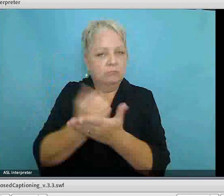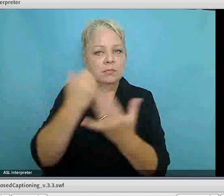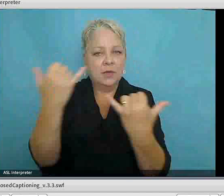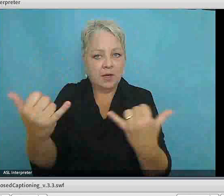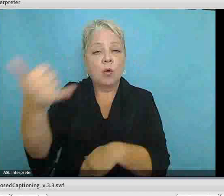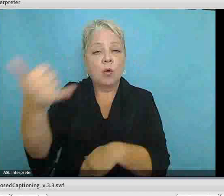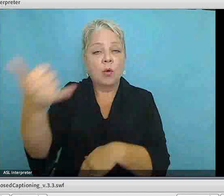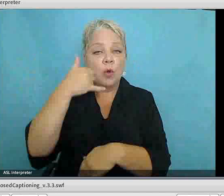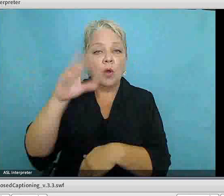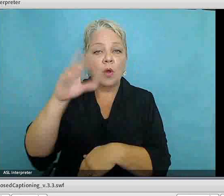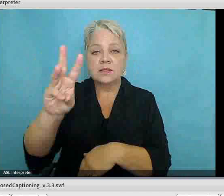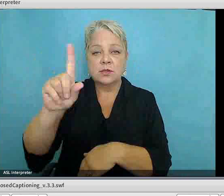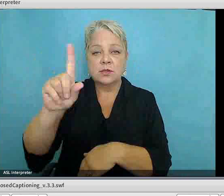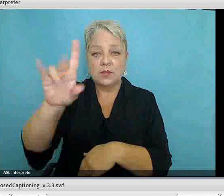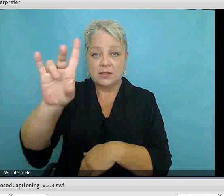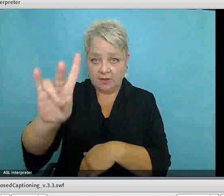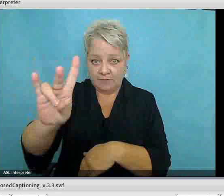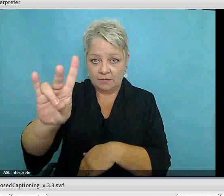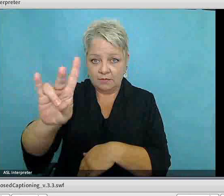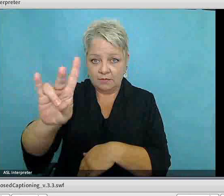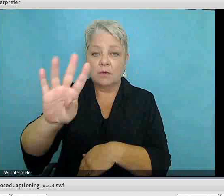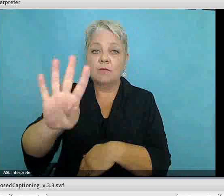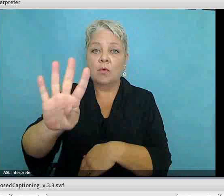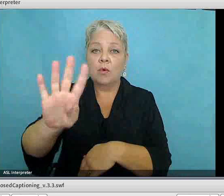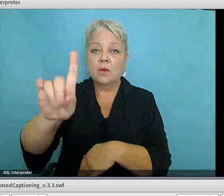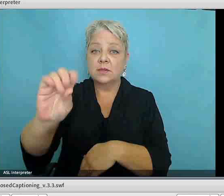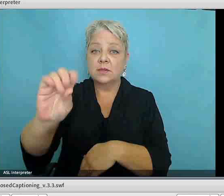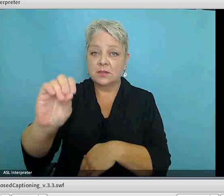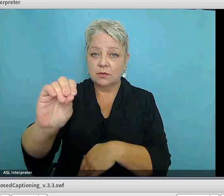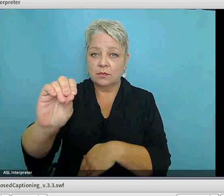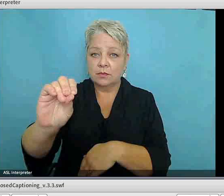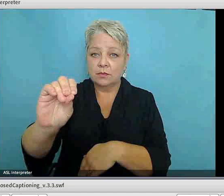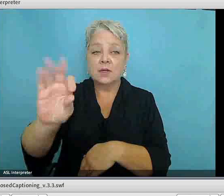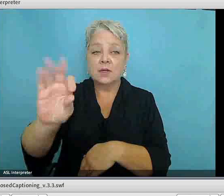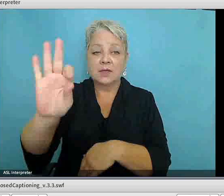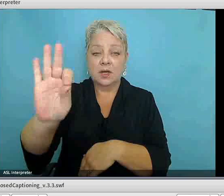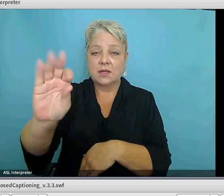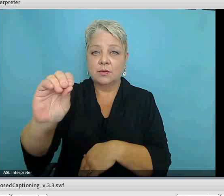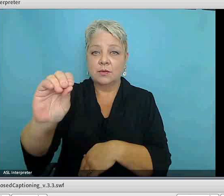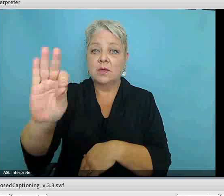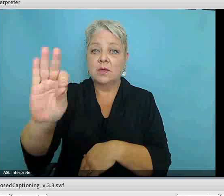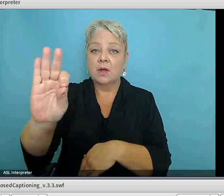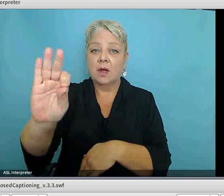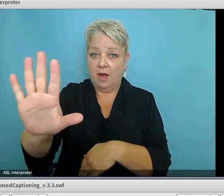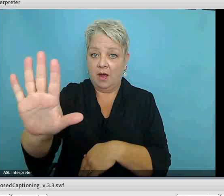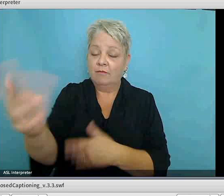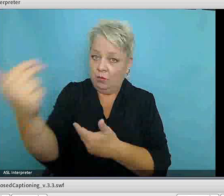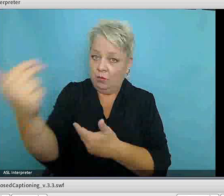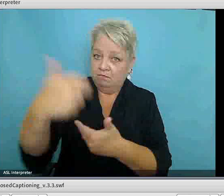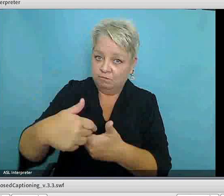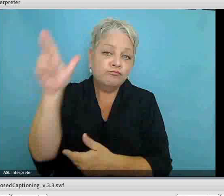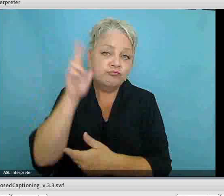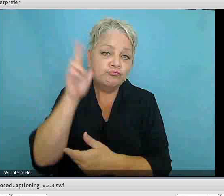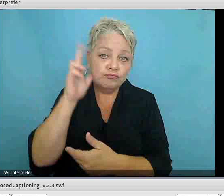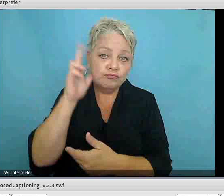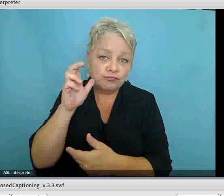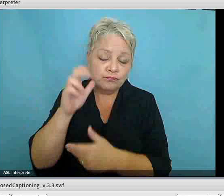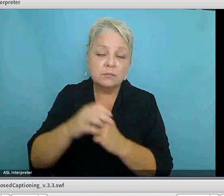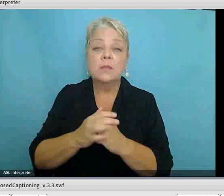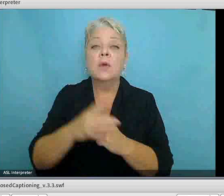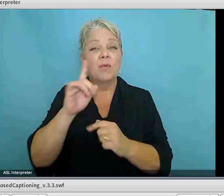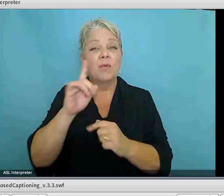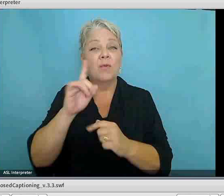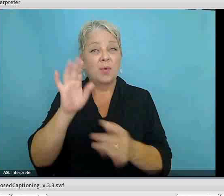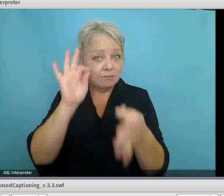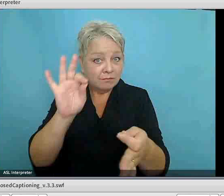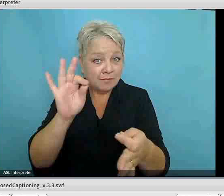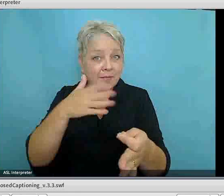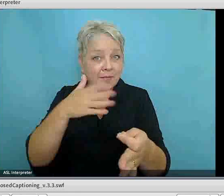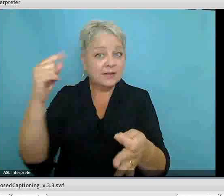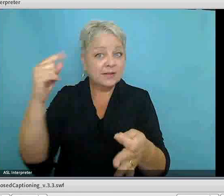For best results, please turn off your computer speakers.